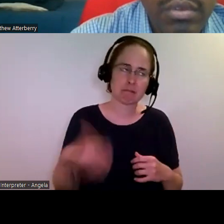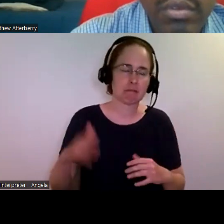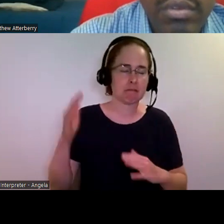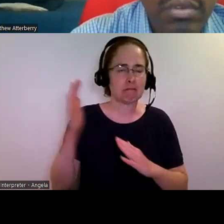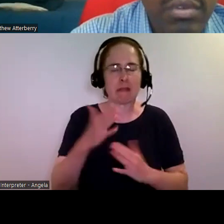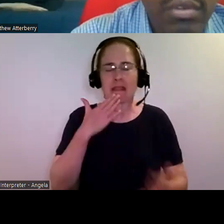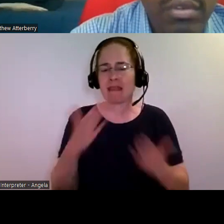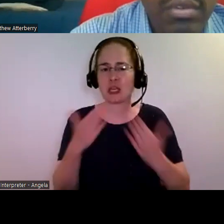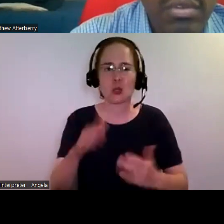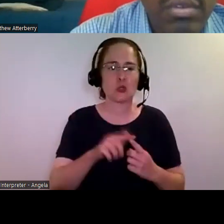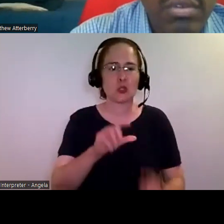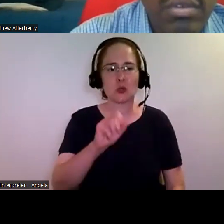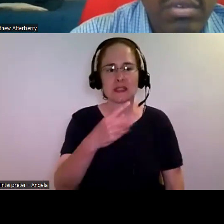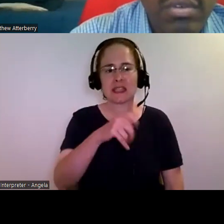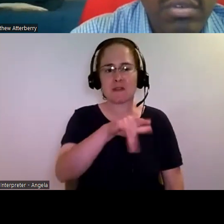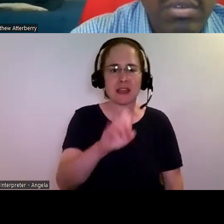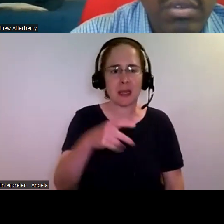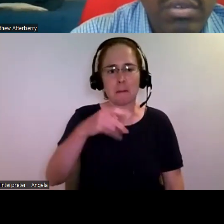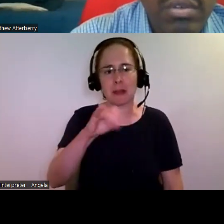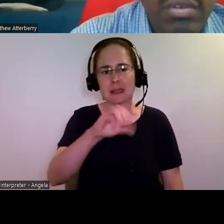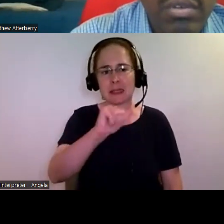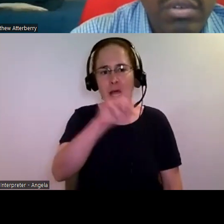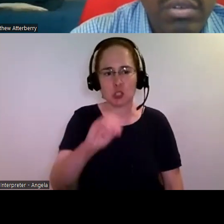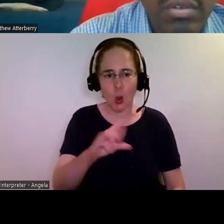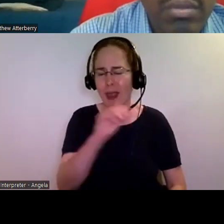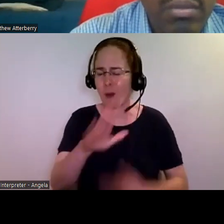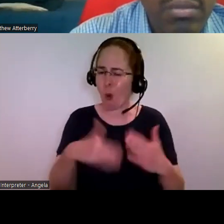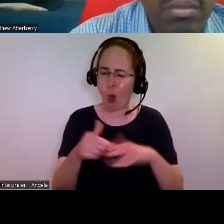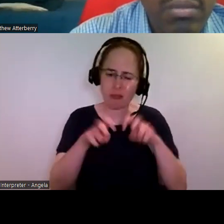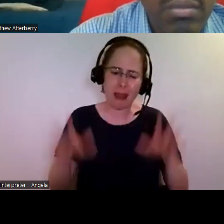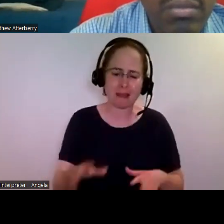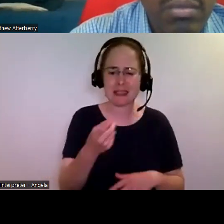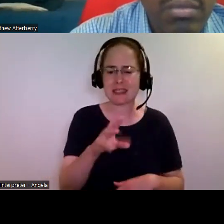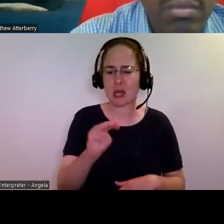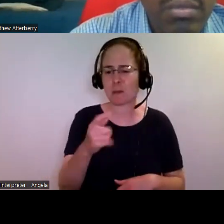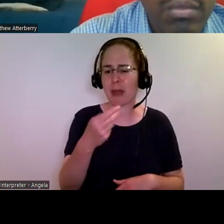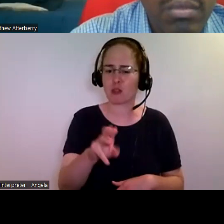to Stephanie Picasso and to all of our panelists, Dr. Matthew Atterbury, Hannah Gallivan, Miso Kwak,